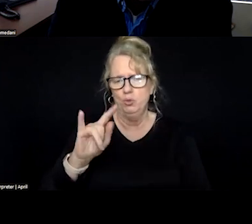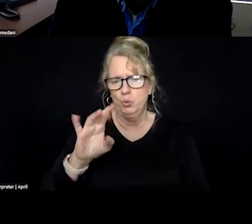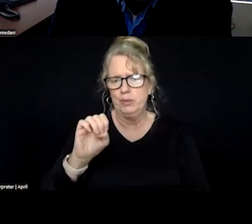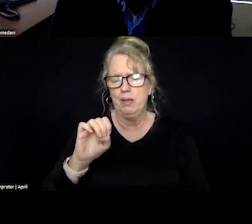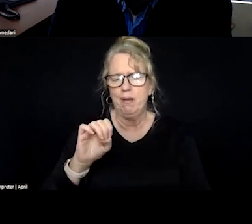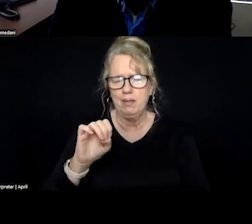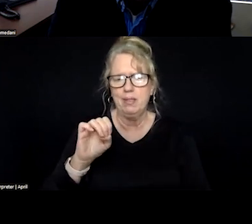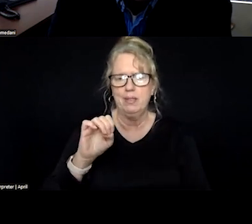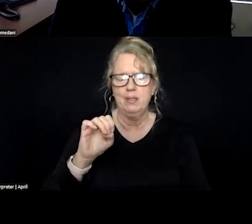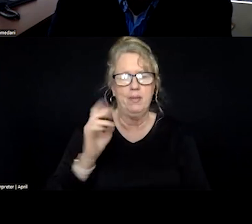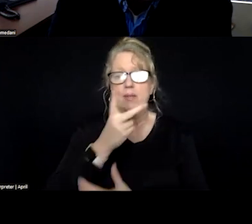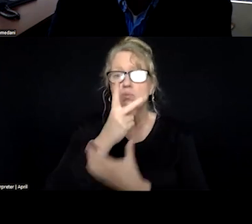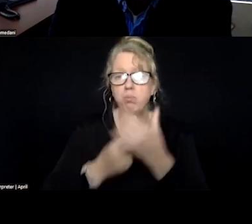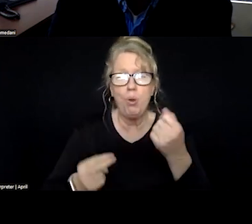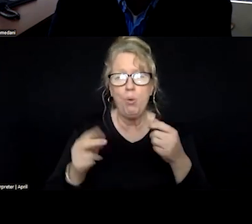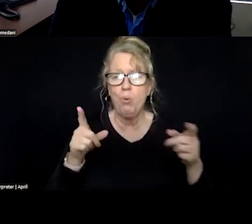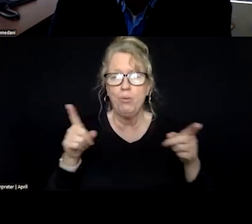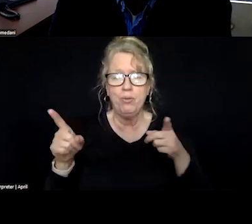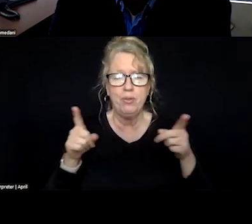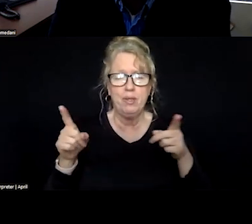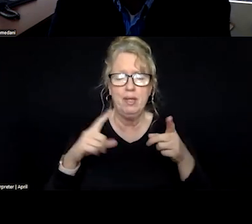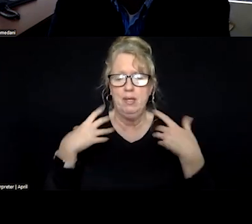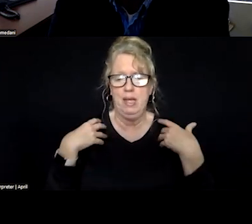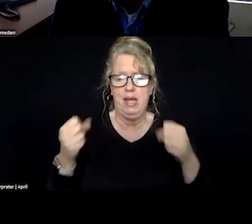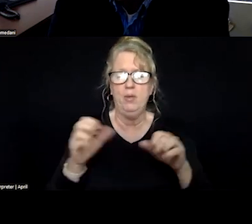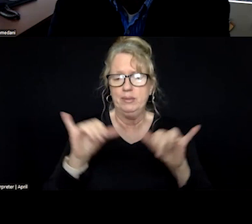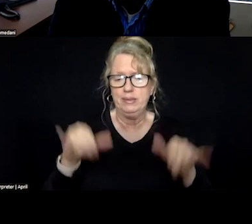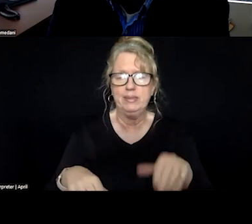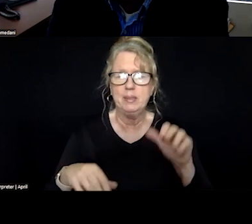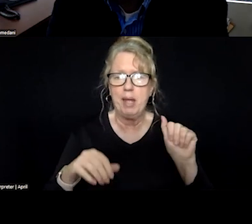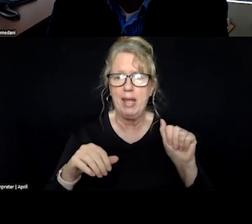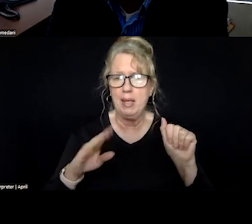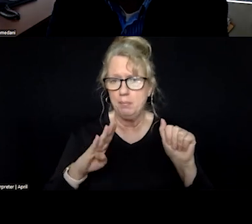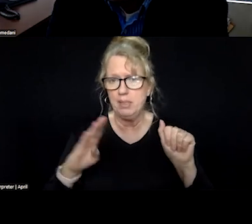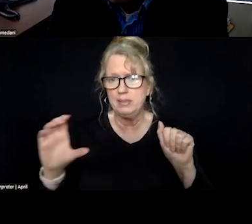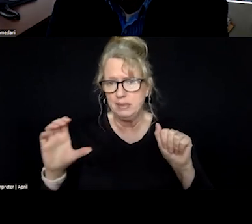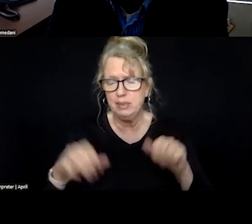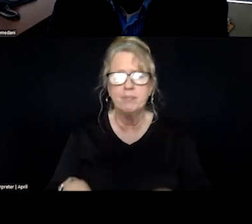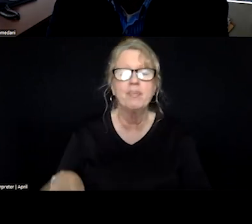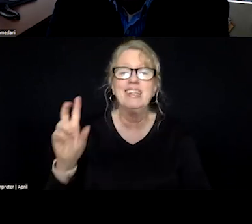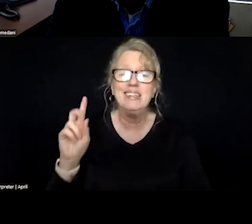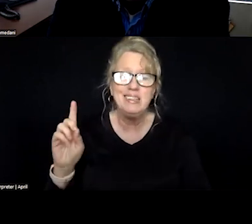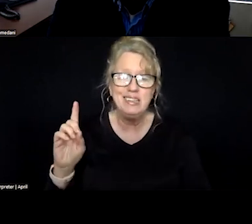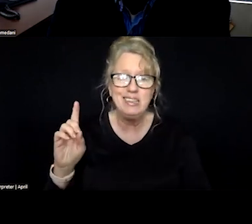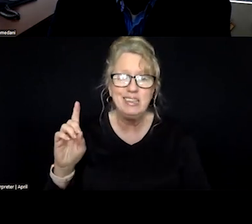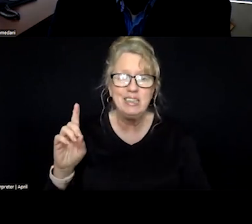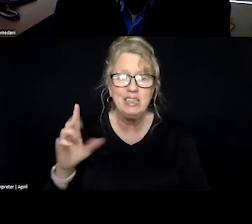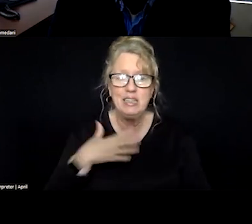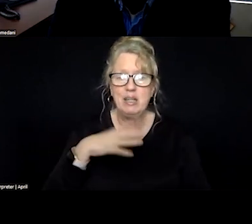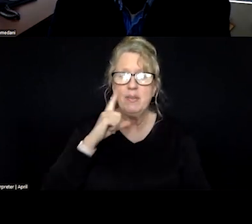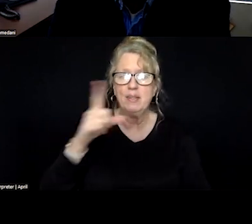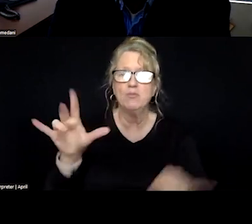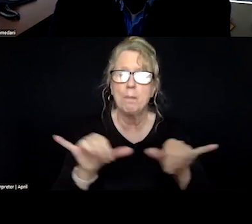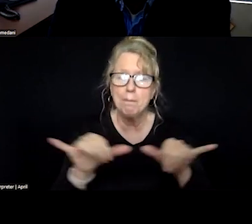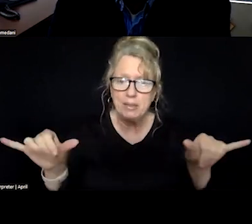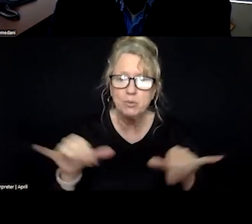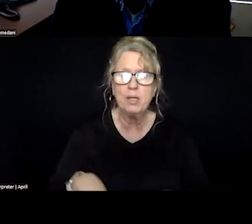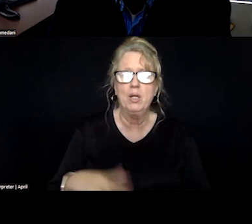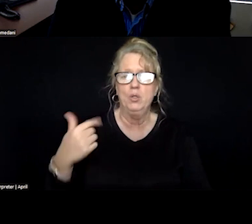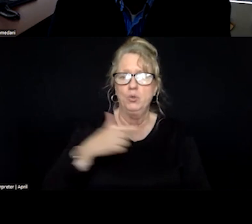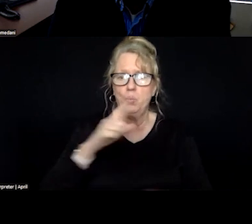ACROSS A, B, AND C. SYSTEM D IS -- WE FOUND THEY WERE NOT